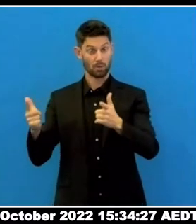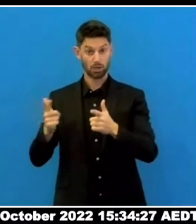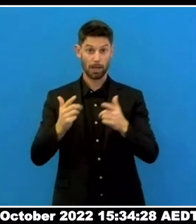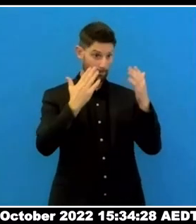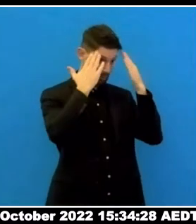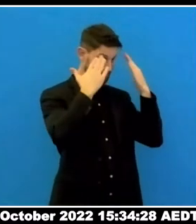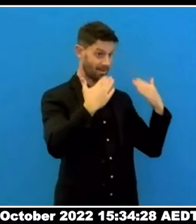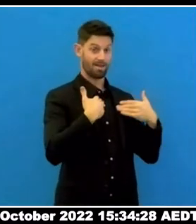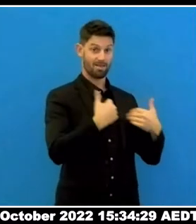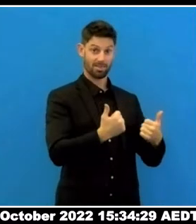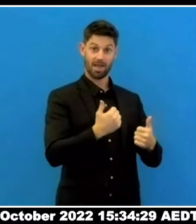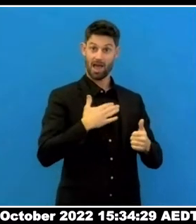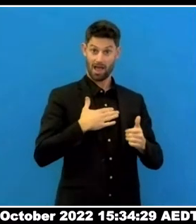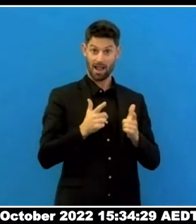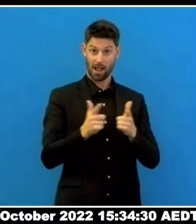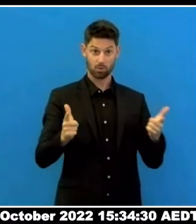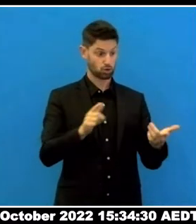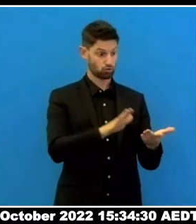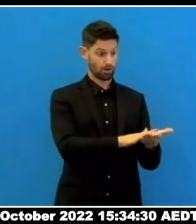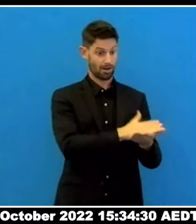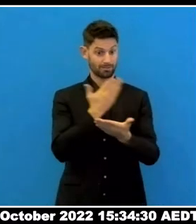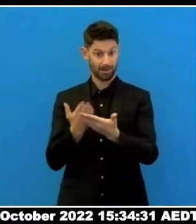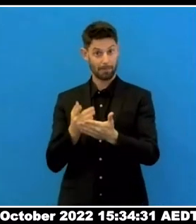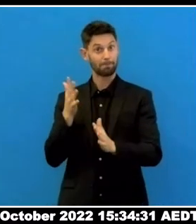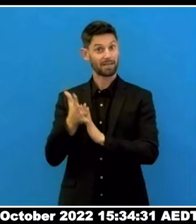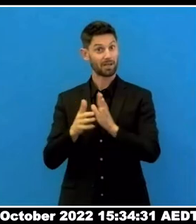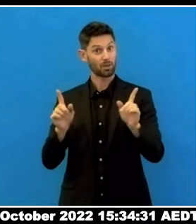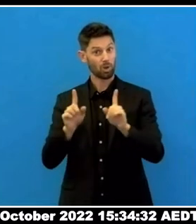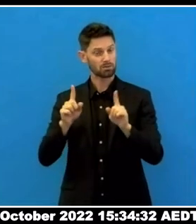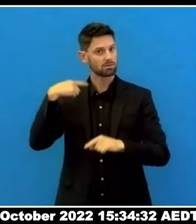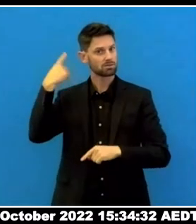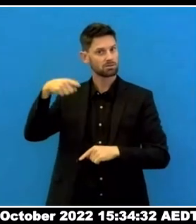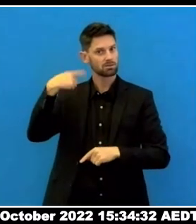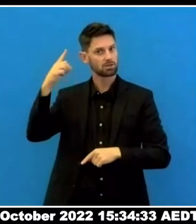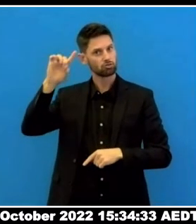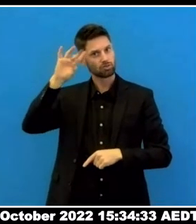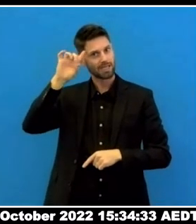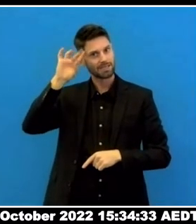So, we actually our community, like, the original area that I live,